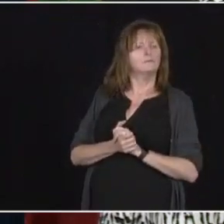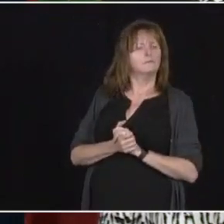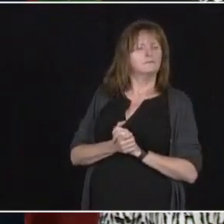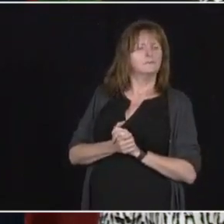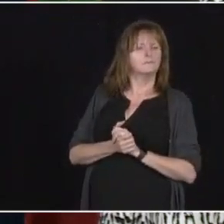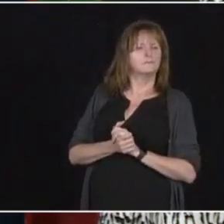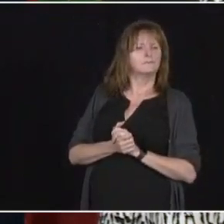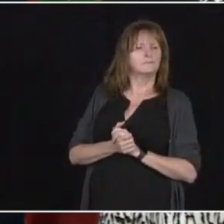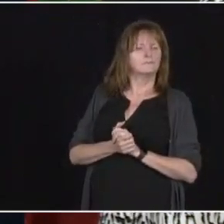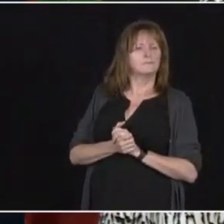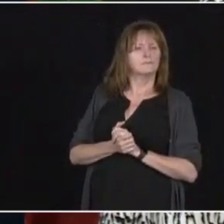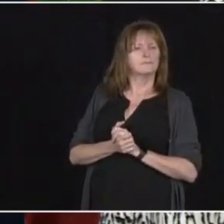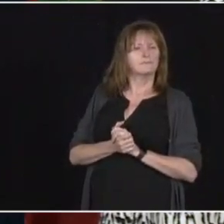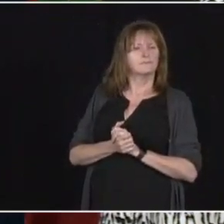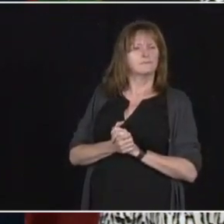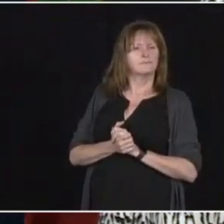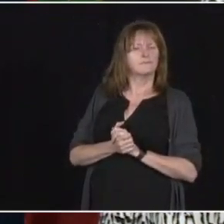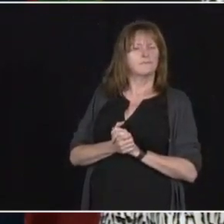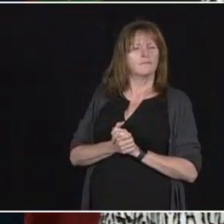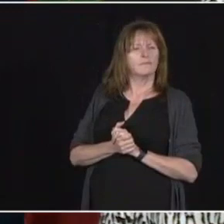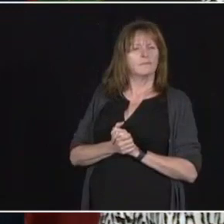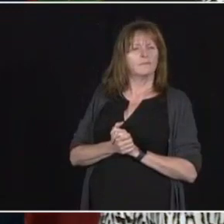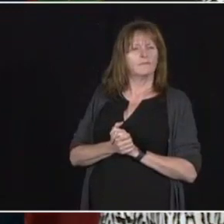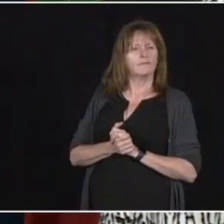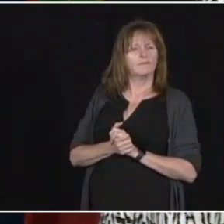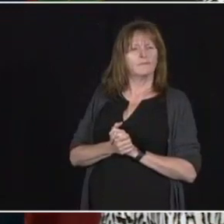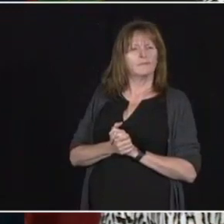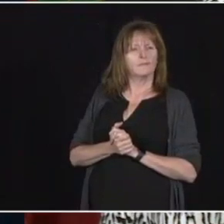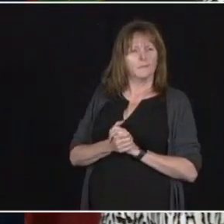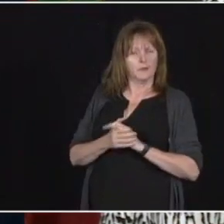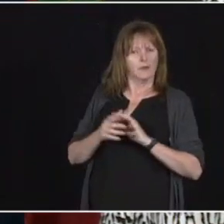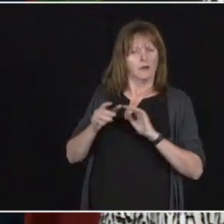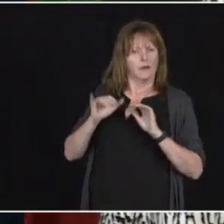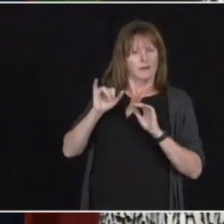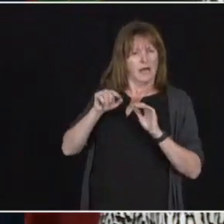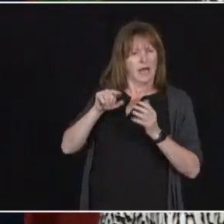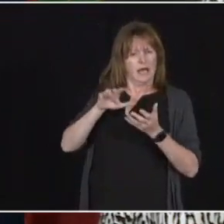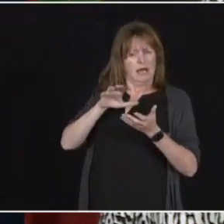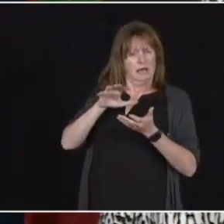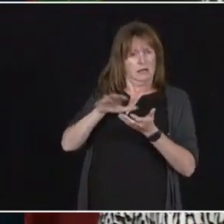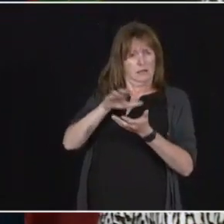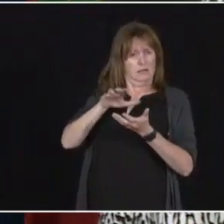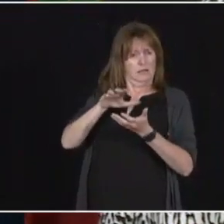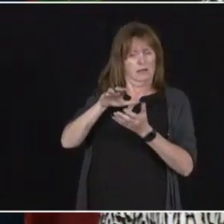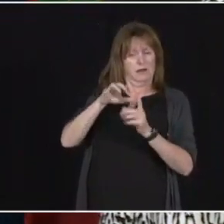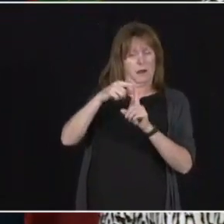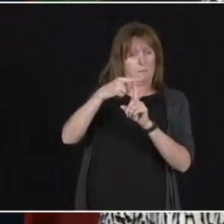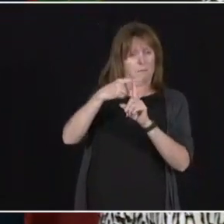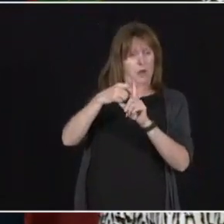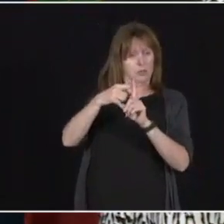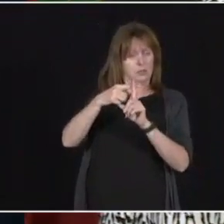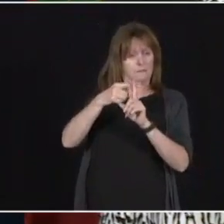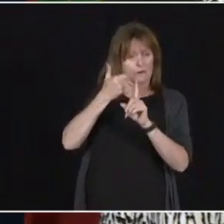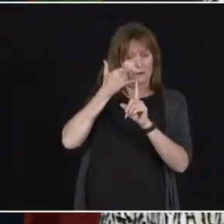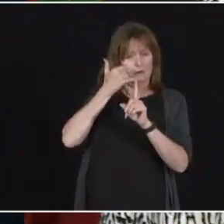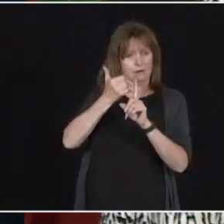because you have been adamant that you know, we really get down to the bottom of this. And you know,